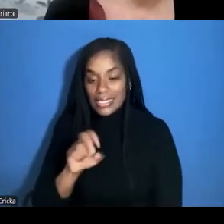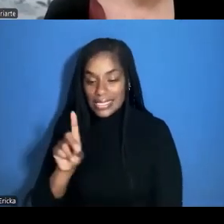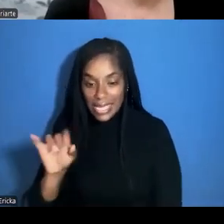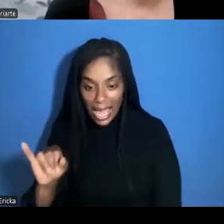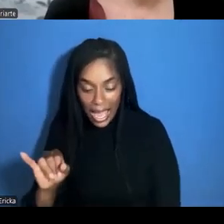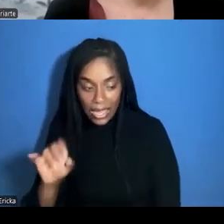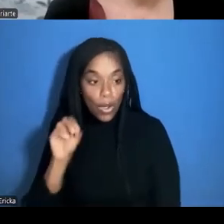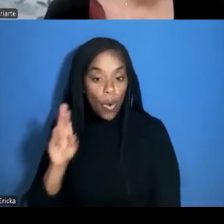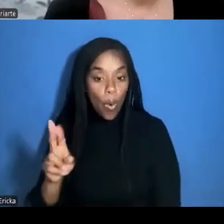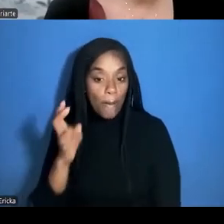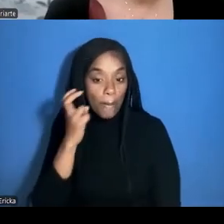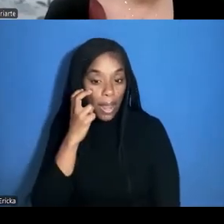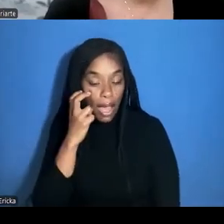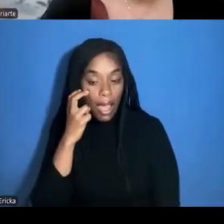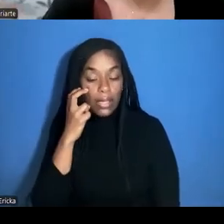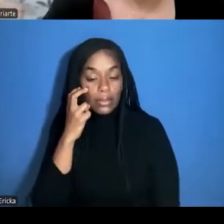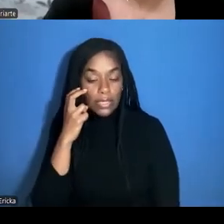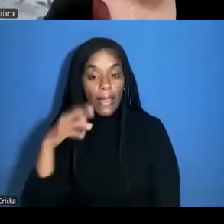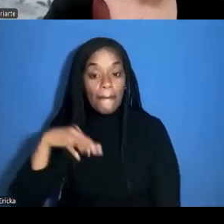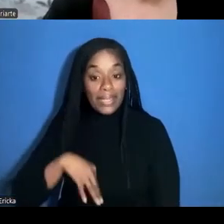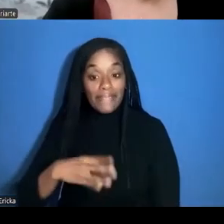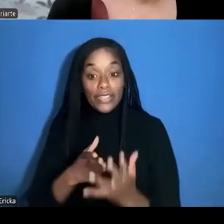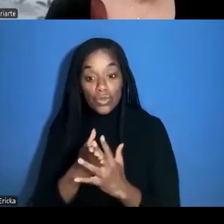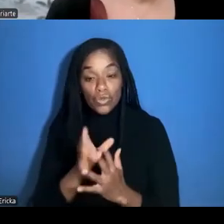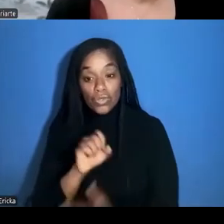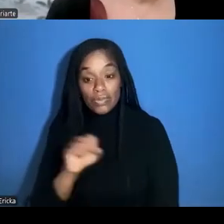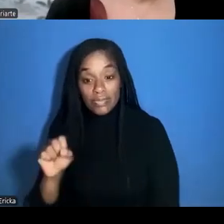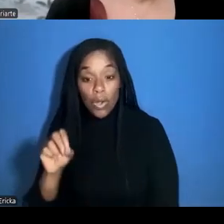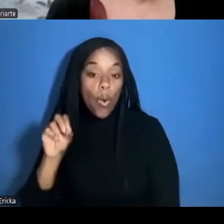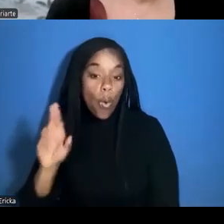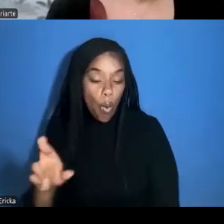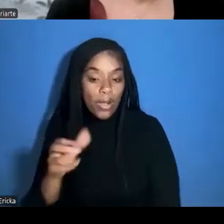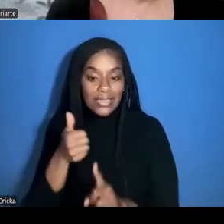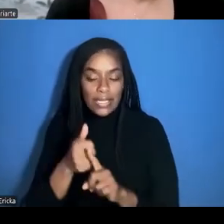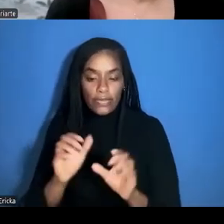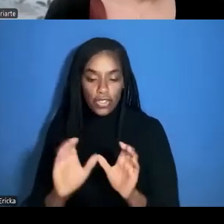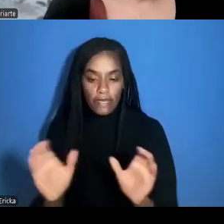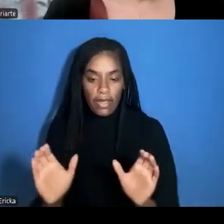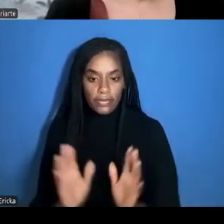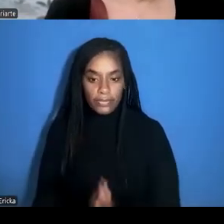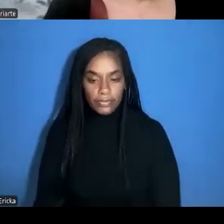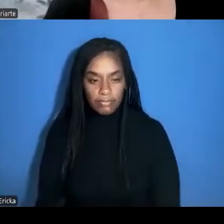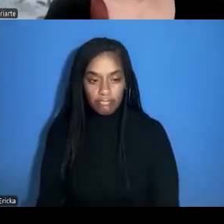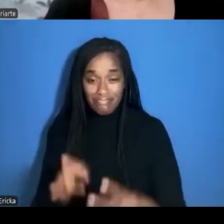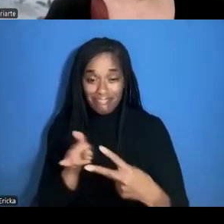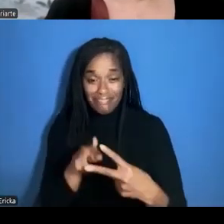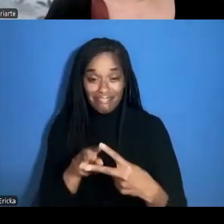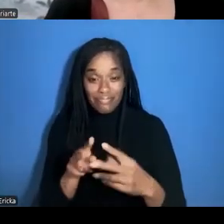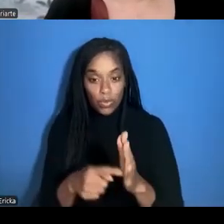through Social Security Administration or you self-certify. Okay, so this is it.